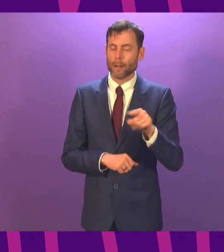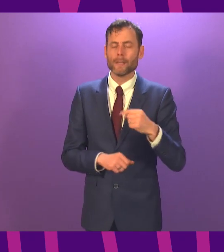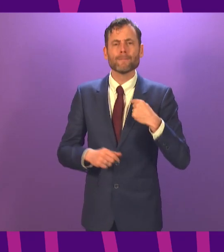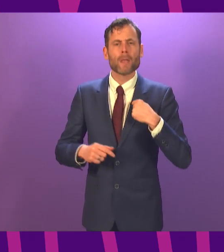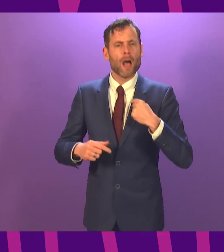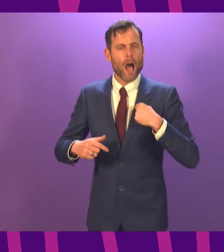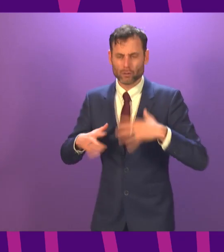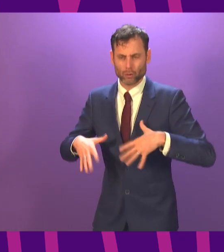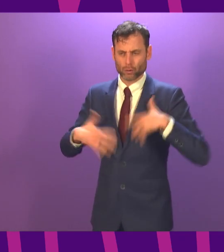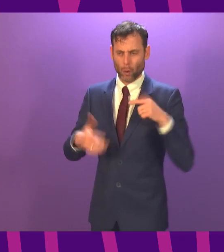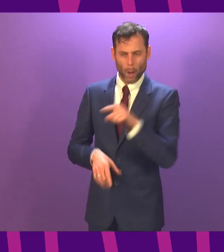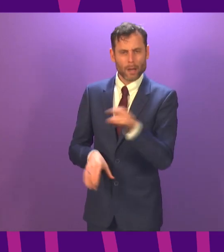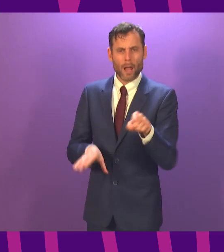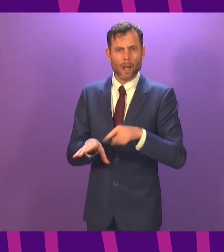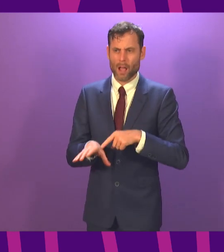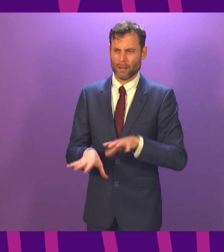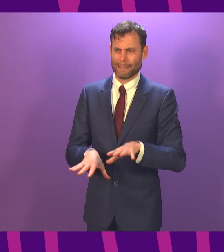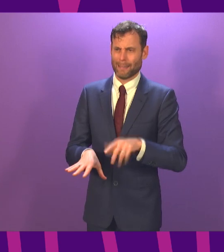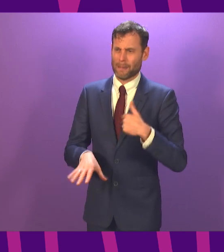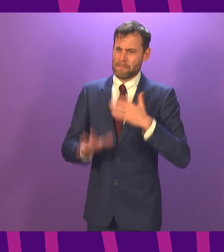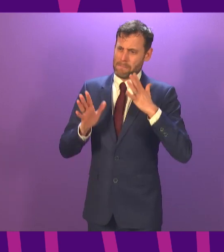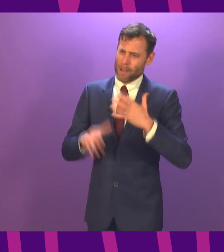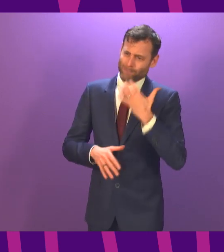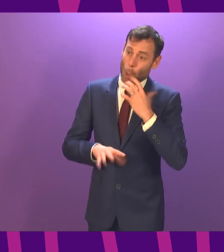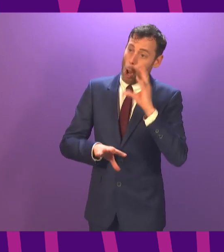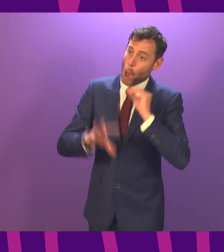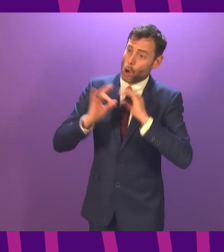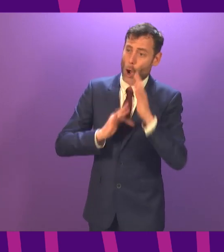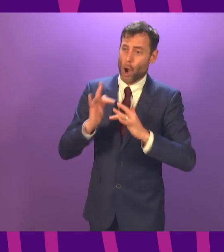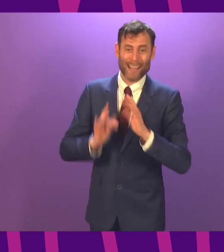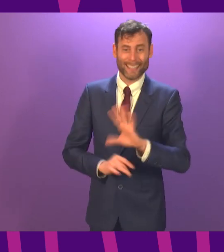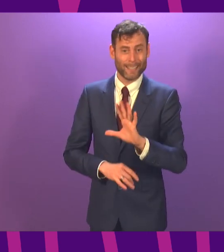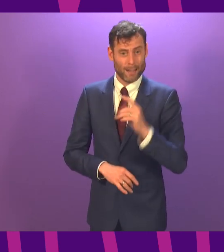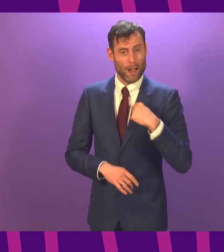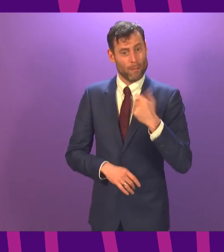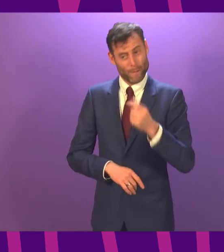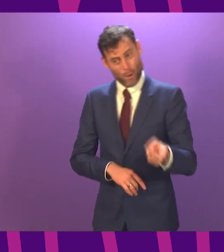I do not want young people to have blended learning if we can avoid it. We have made